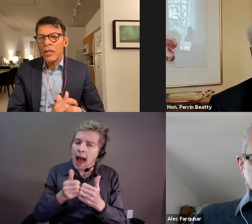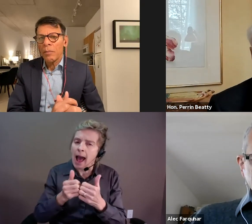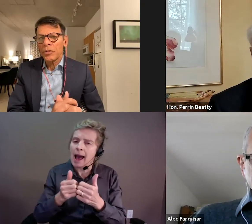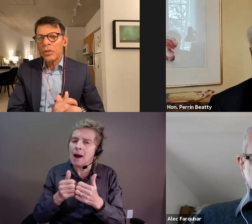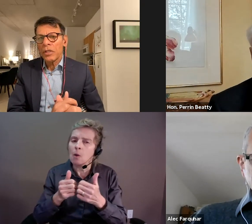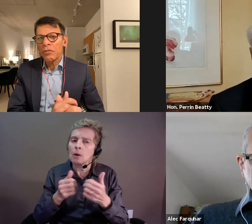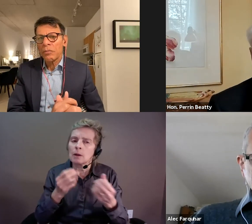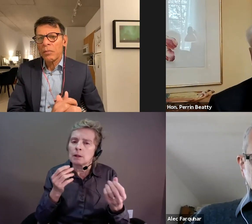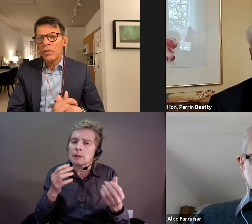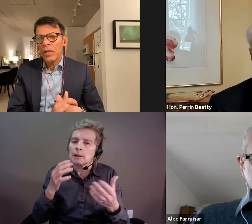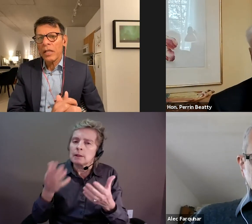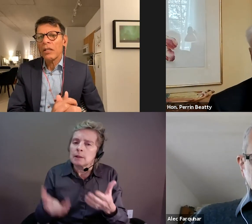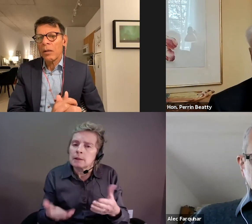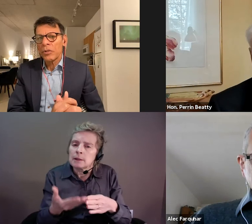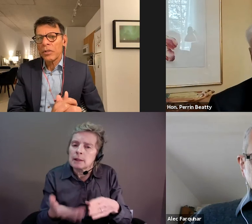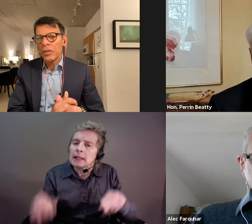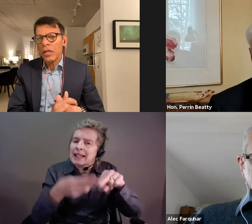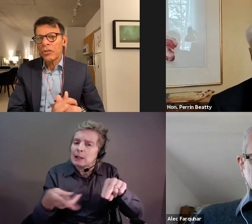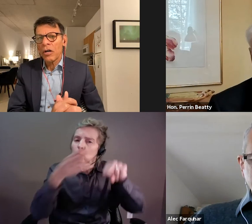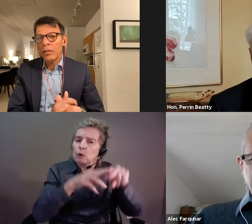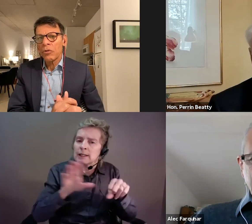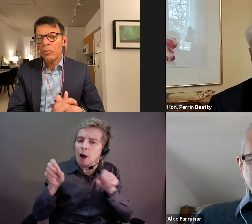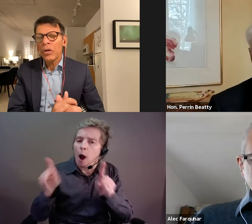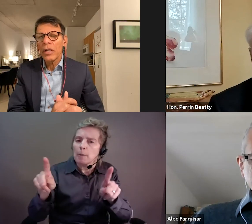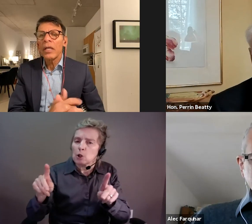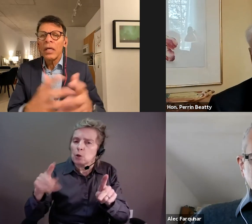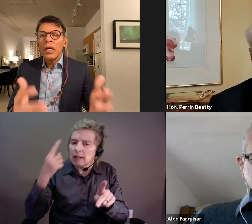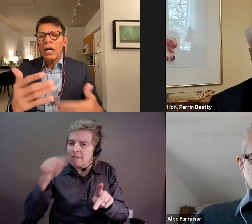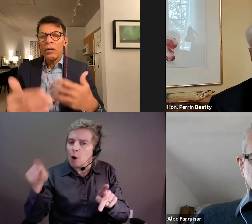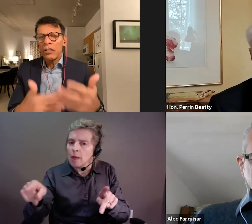the opportunities for people to get an opportunity to get a job and more importantly, how that can